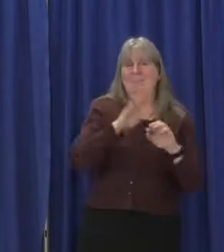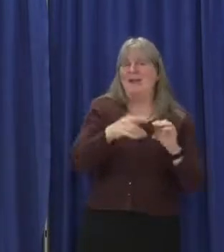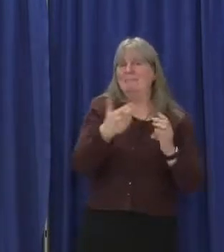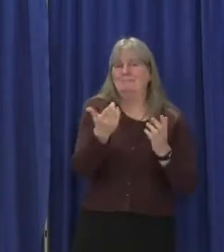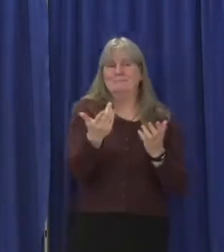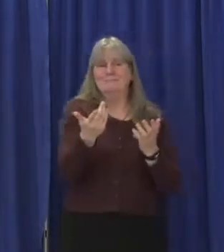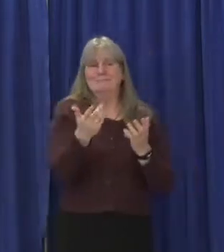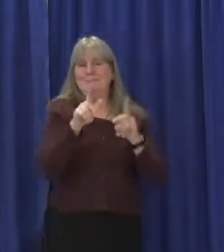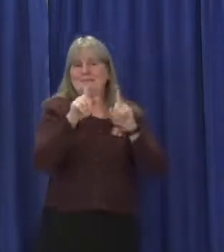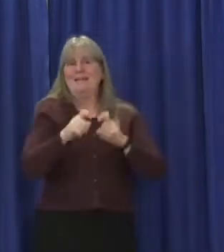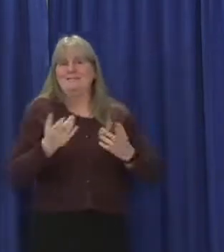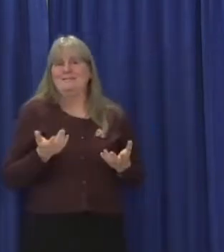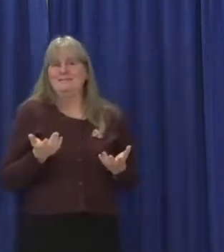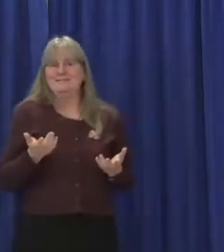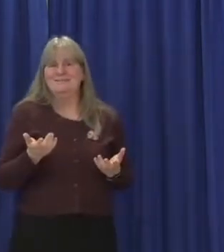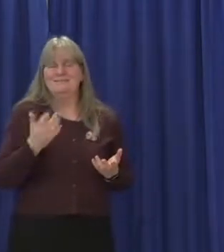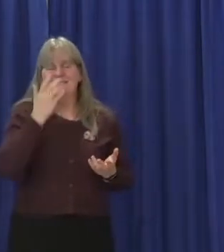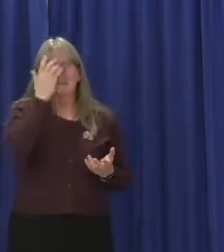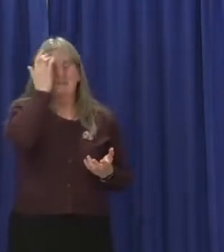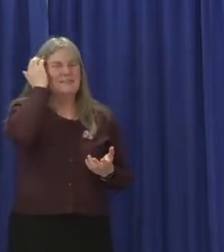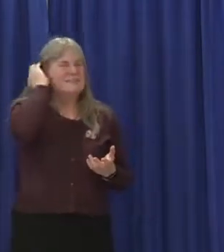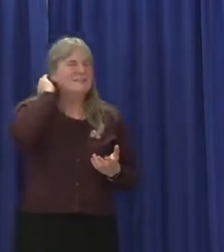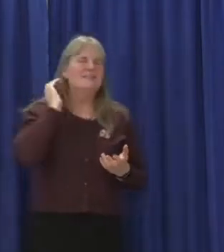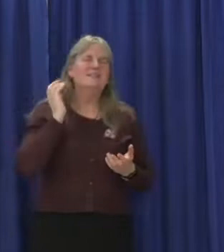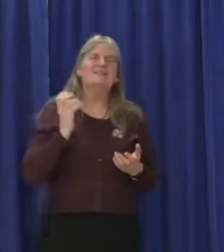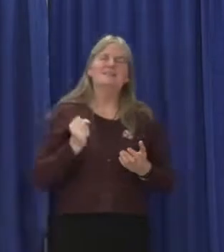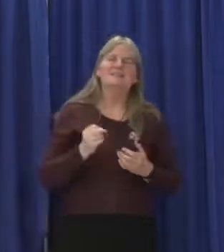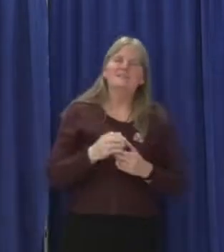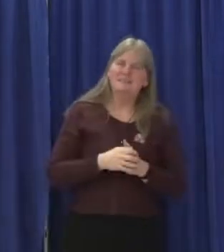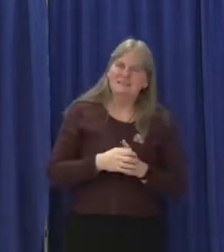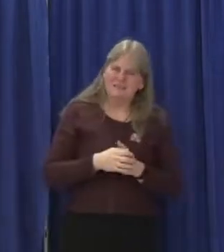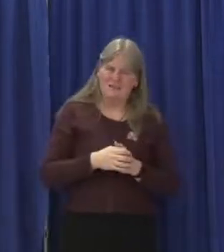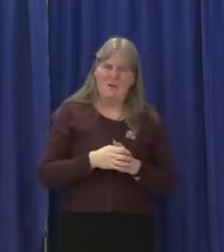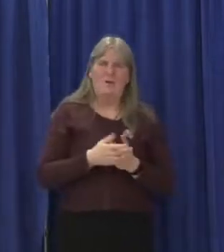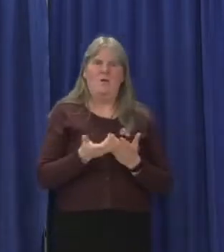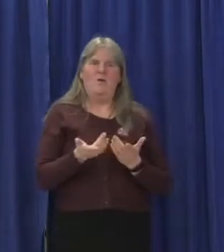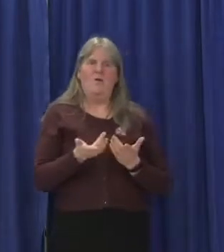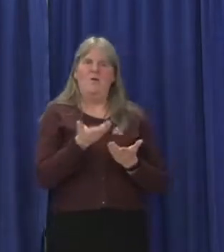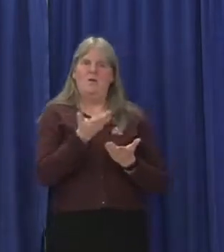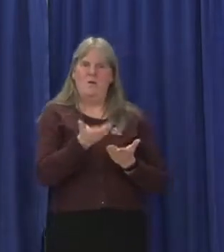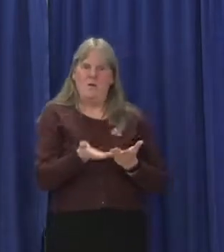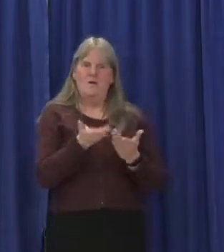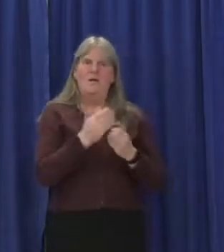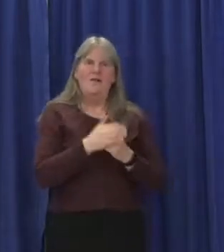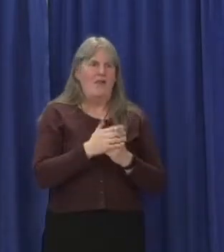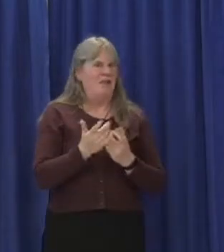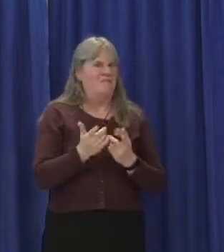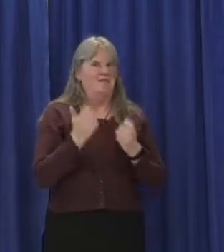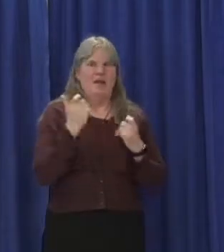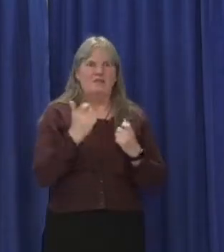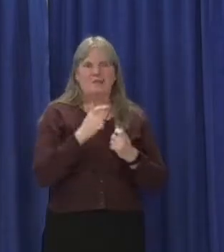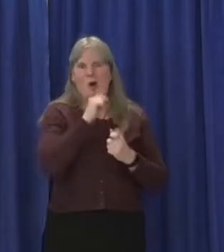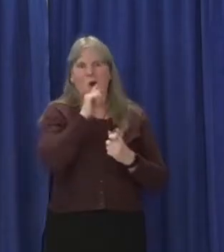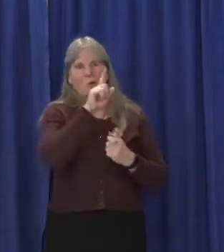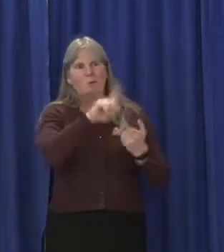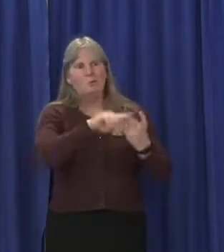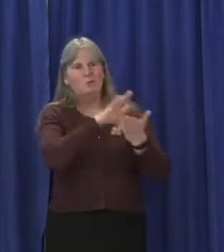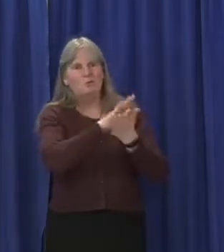this really fast pace, we need to pull that system that is very quick, which is the absentee system, up while we